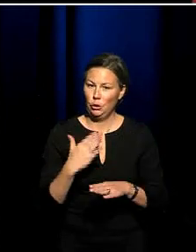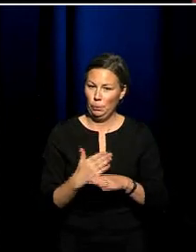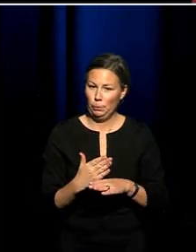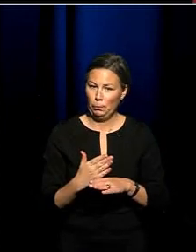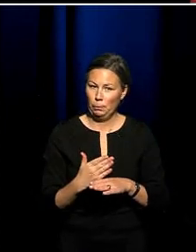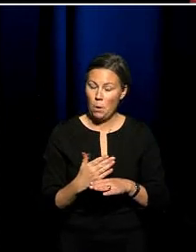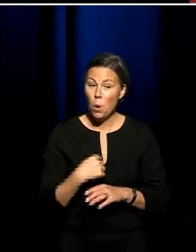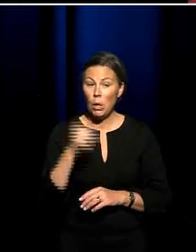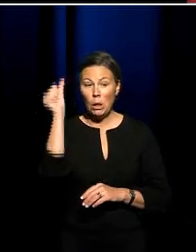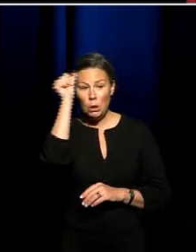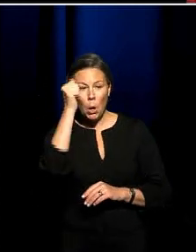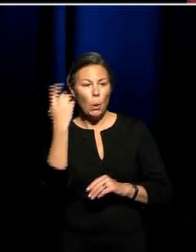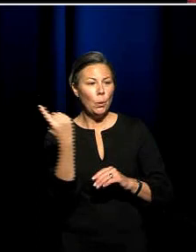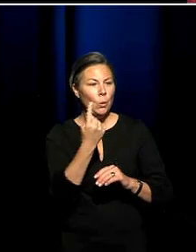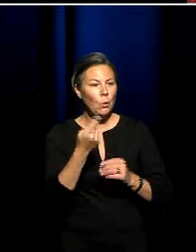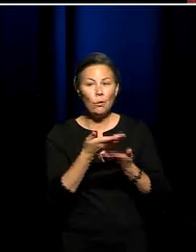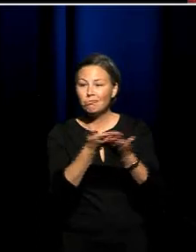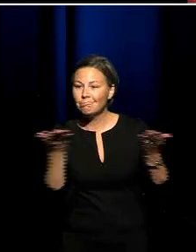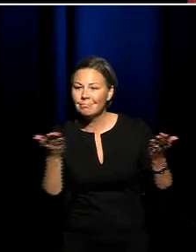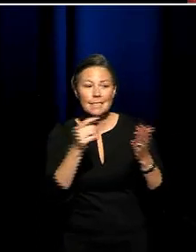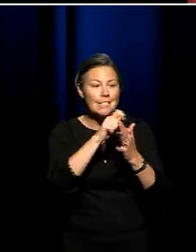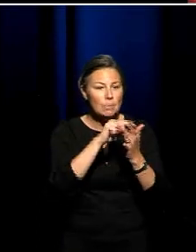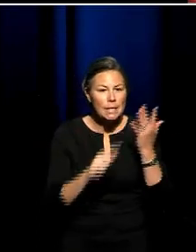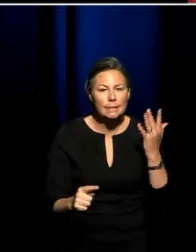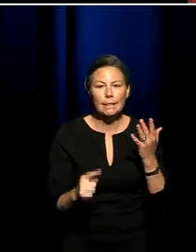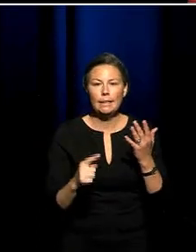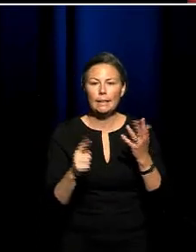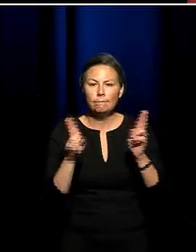community and their supporters as well as the wider Australian community have